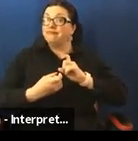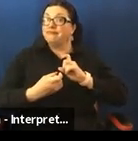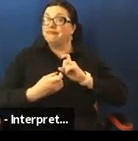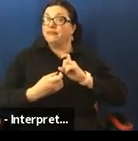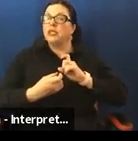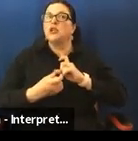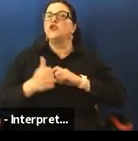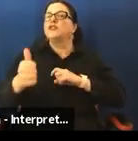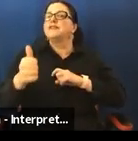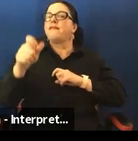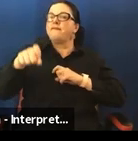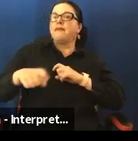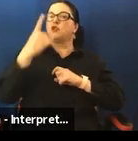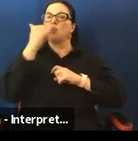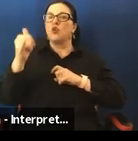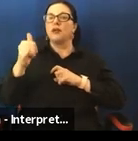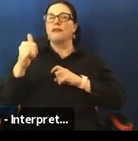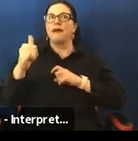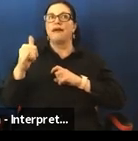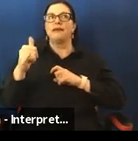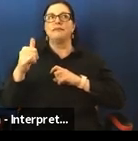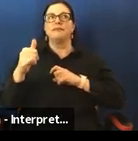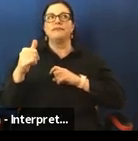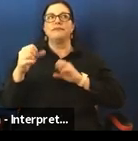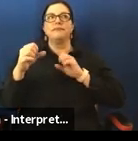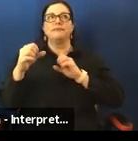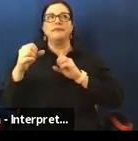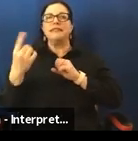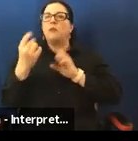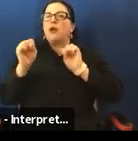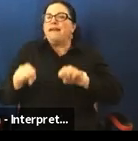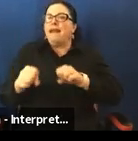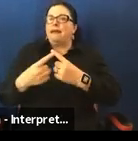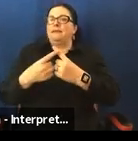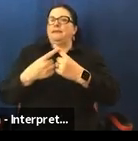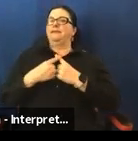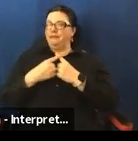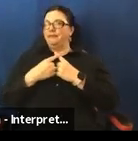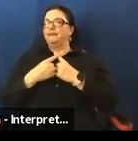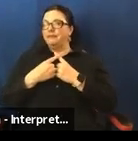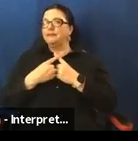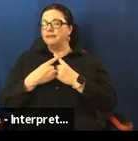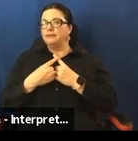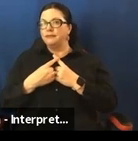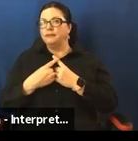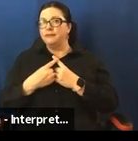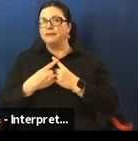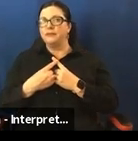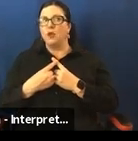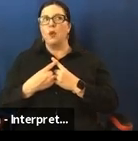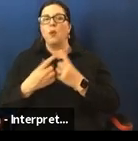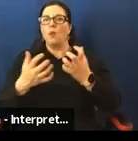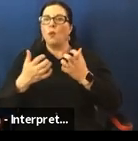Jason Williams: So that these kids can end this intergenerational trauma as much as possible. Not use their own kids so that they don't abuse their own kids.